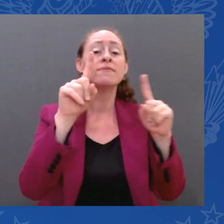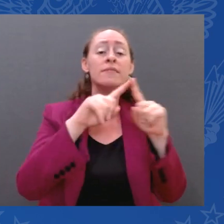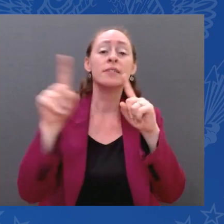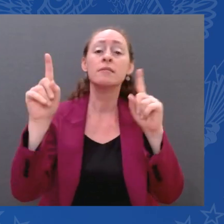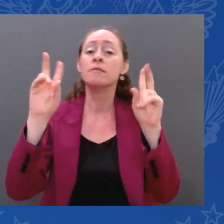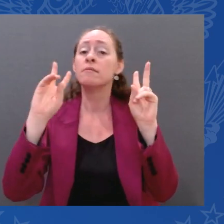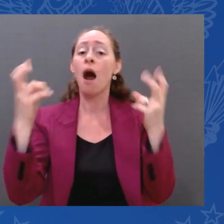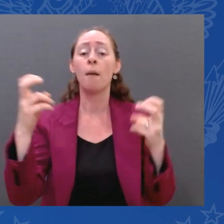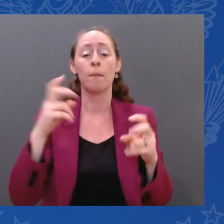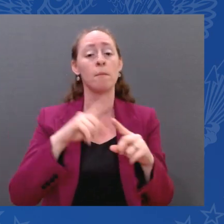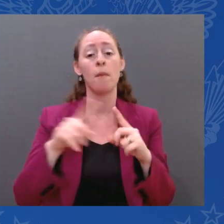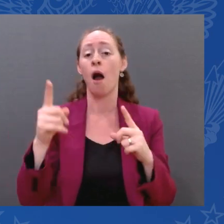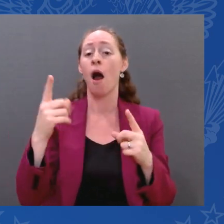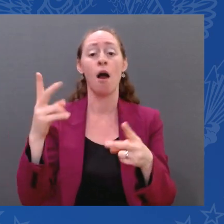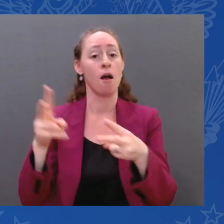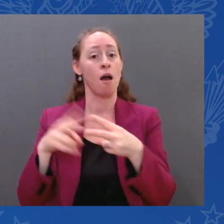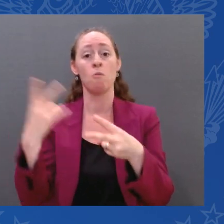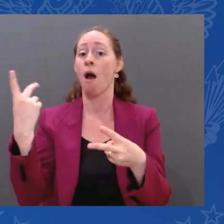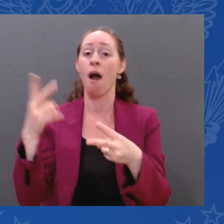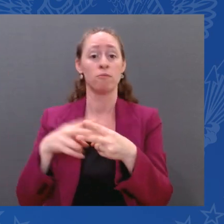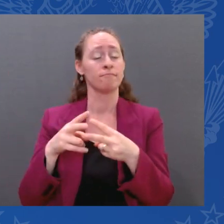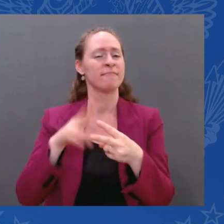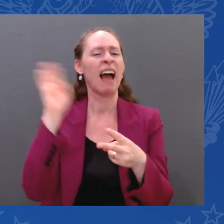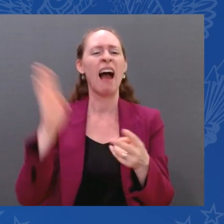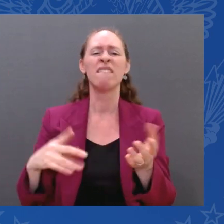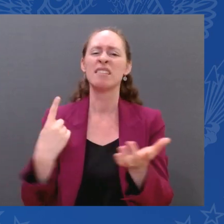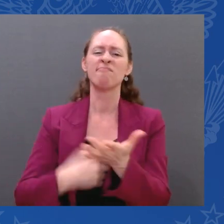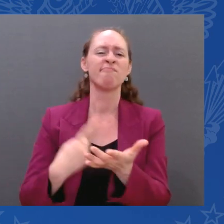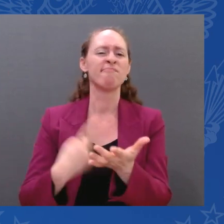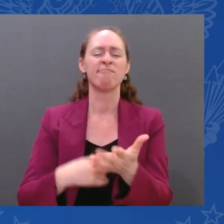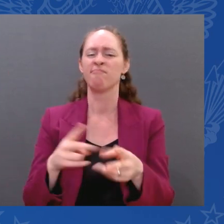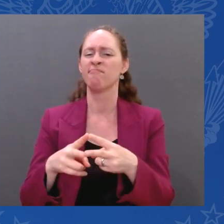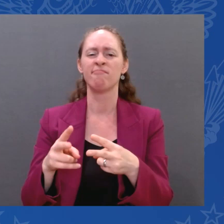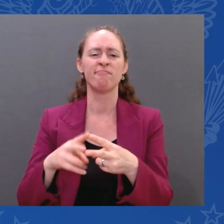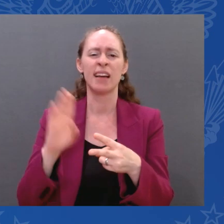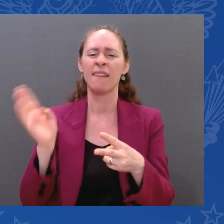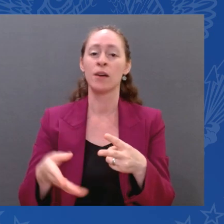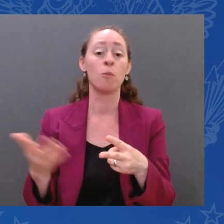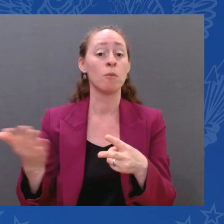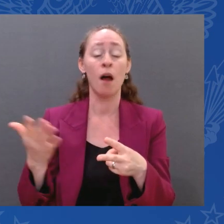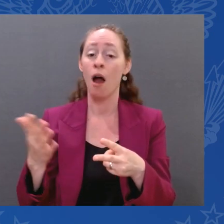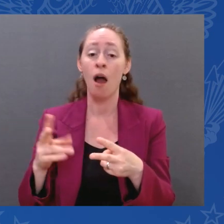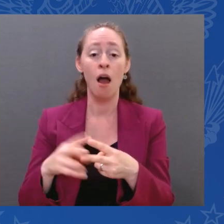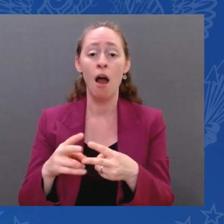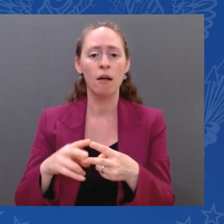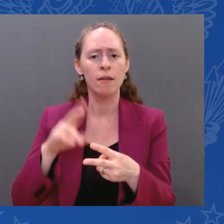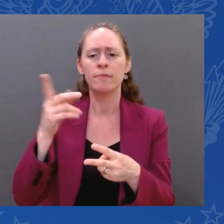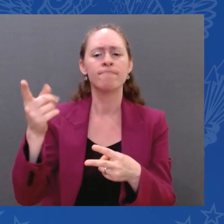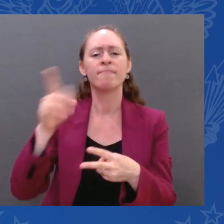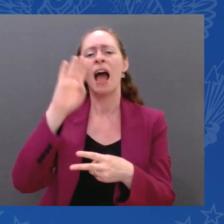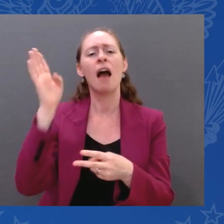we never talked about his imprisonment in the Hanoi hill nor the death of my wife and my daughter.